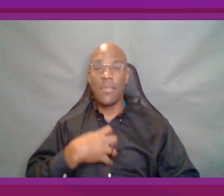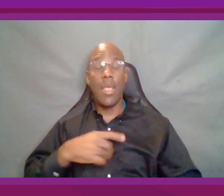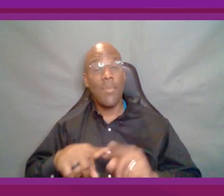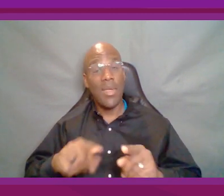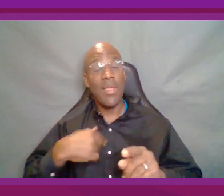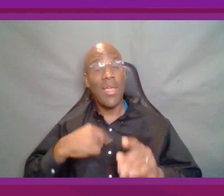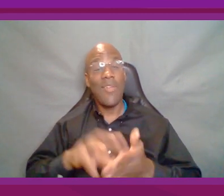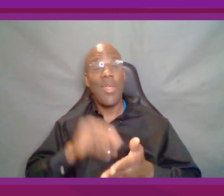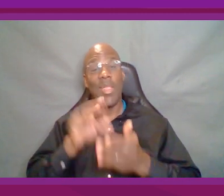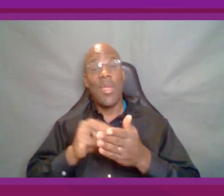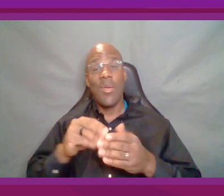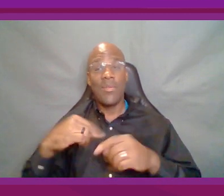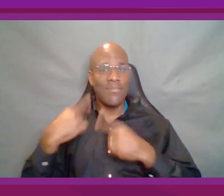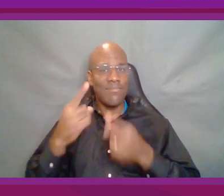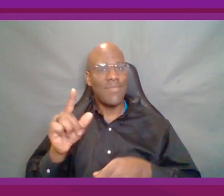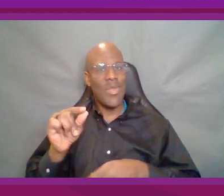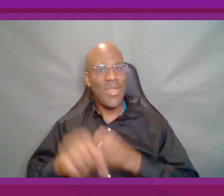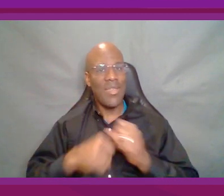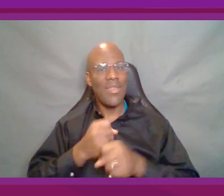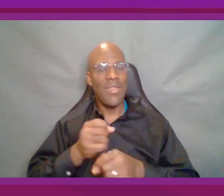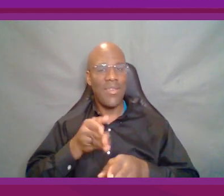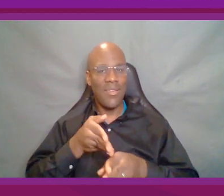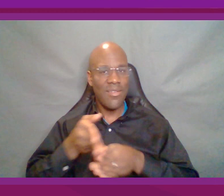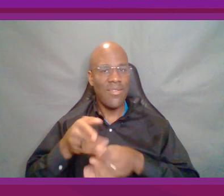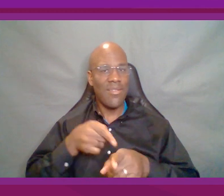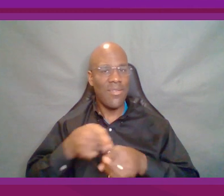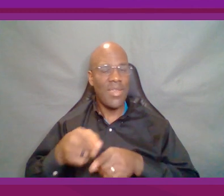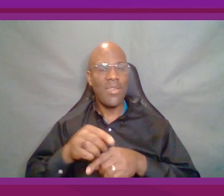in this, my 20 year of career navigating, is